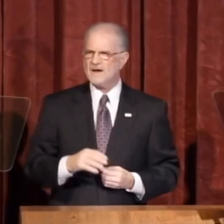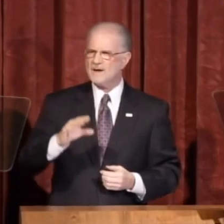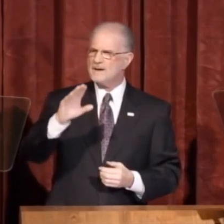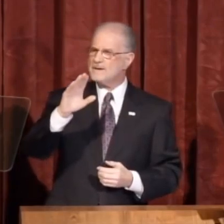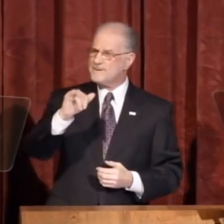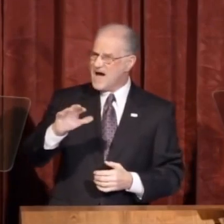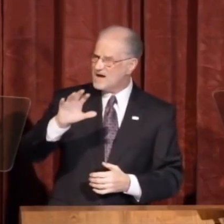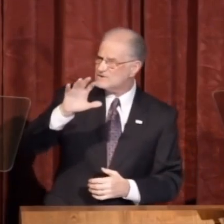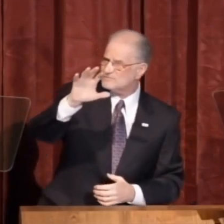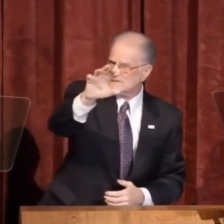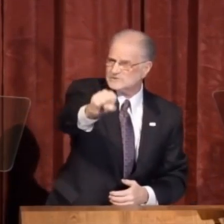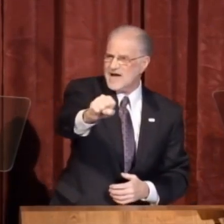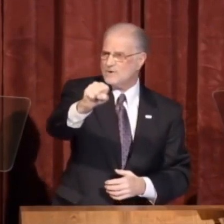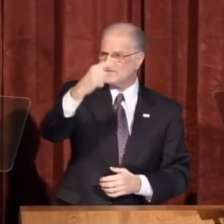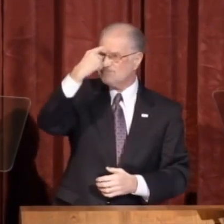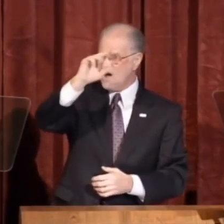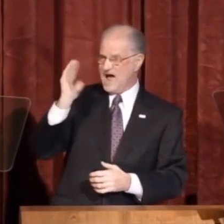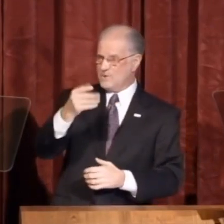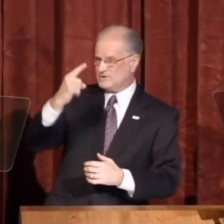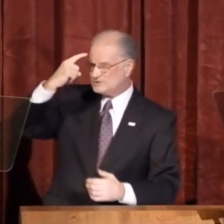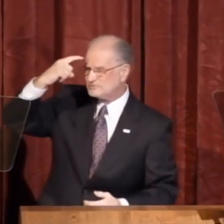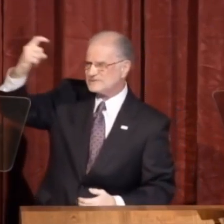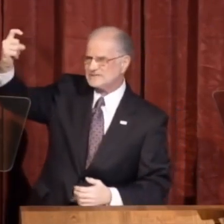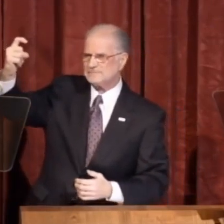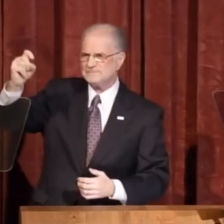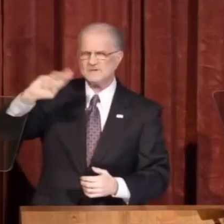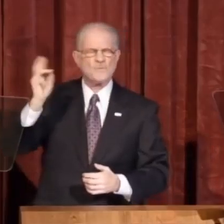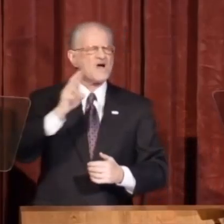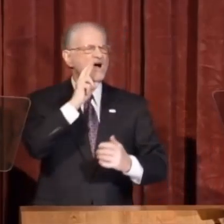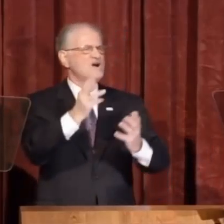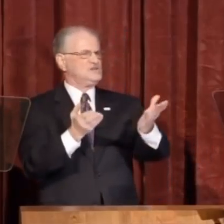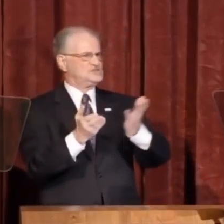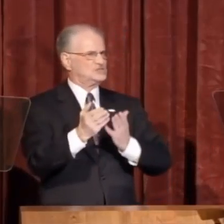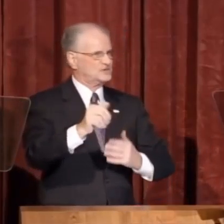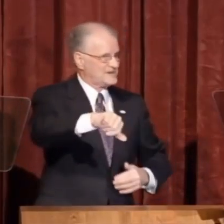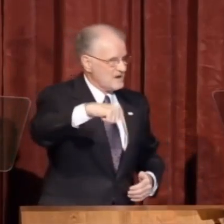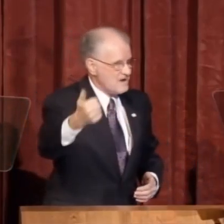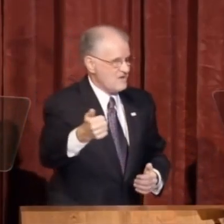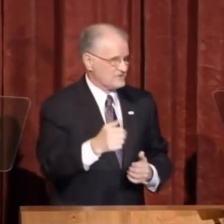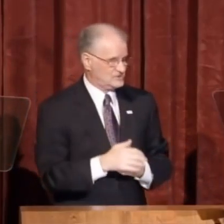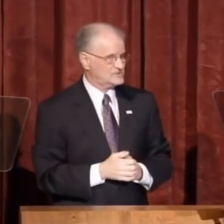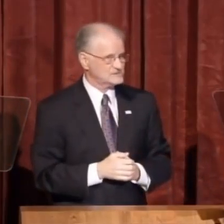I include students, faculty, and staff. And I also include our Board of Trustees